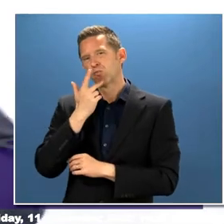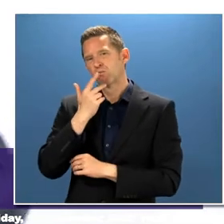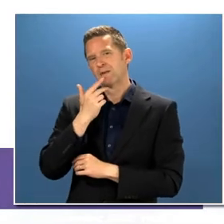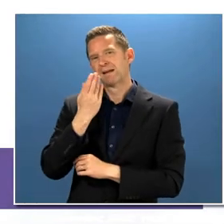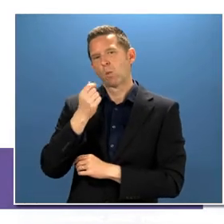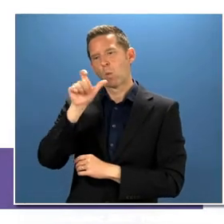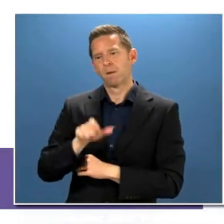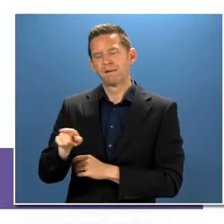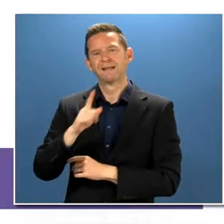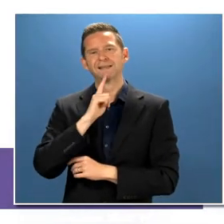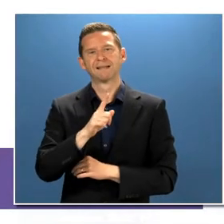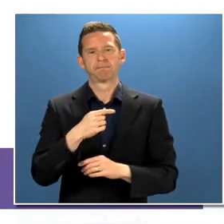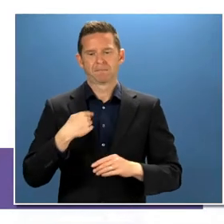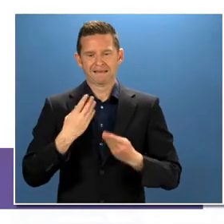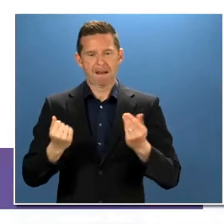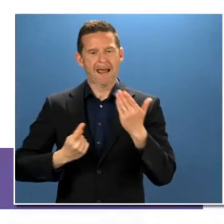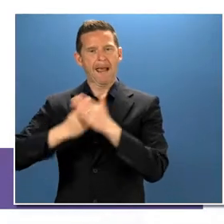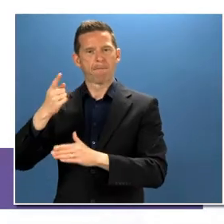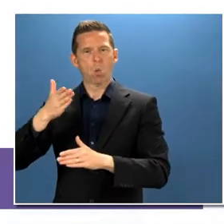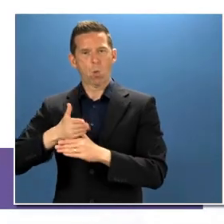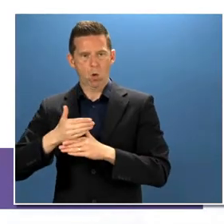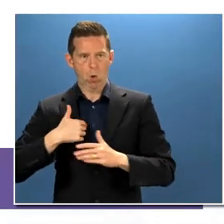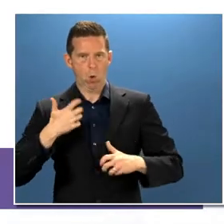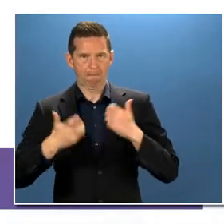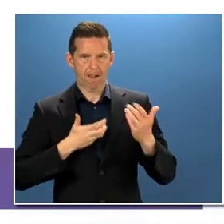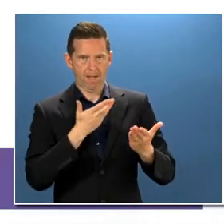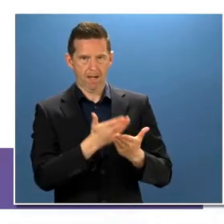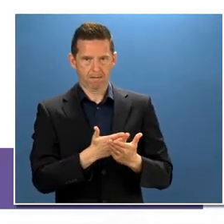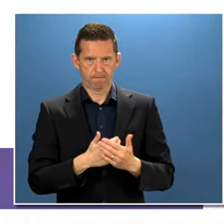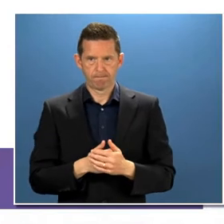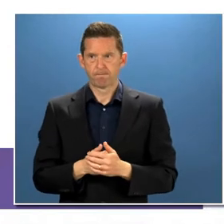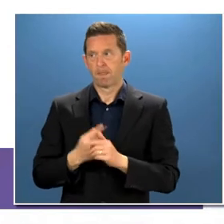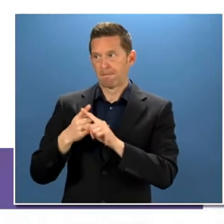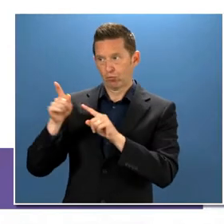in employment, and can I add also we hadn't touched on section 35 of the Act